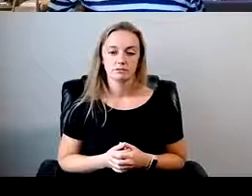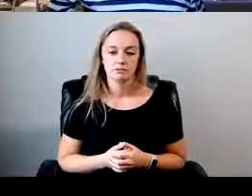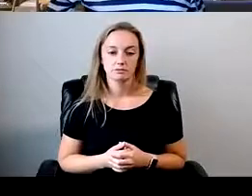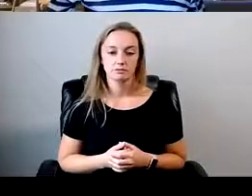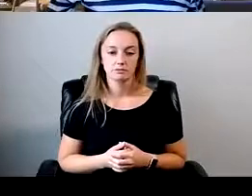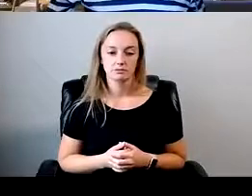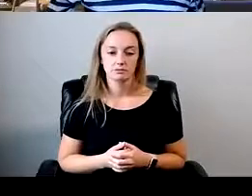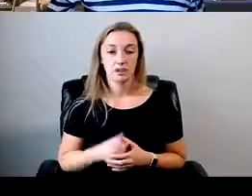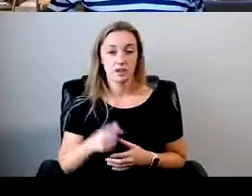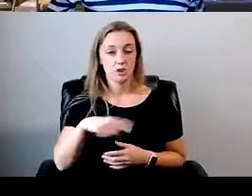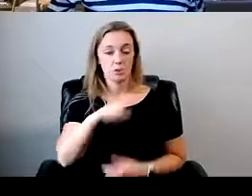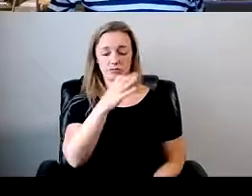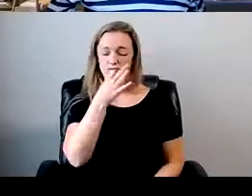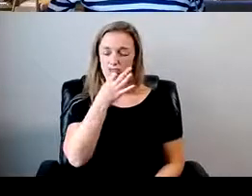Man, you guys are good. I can't read that fast.